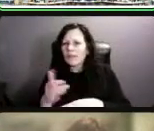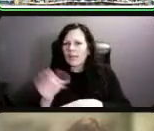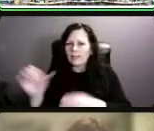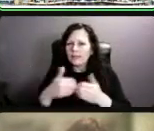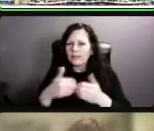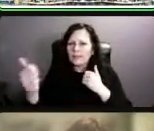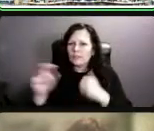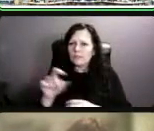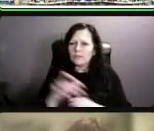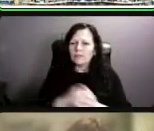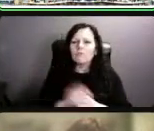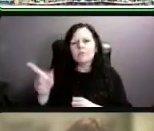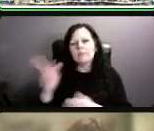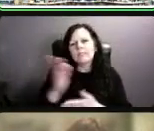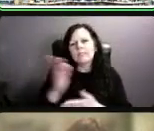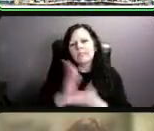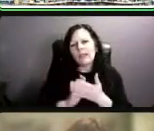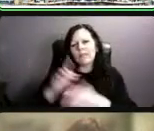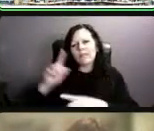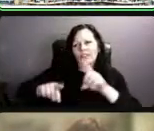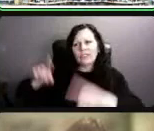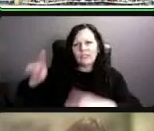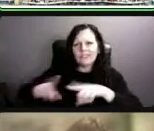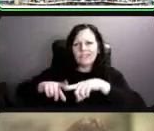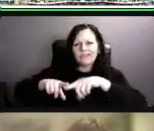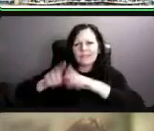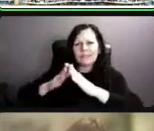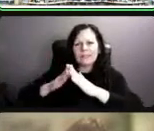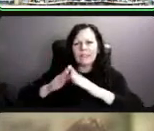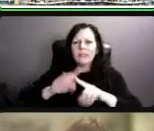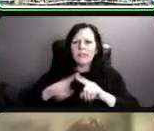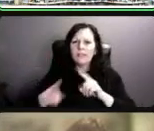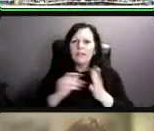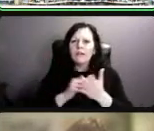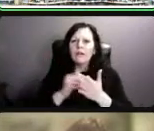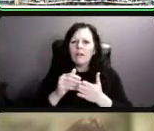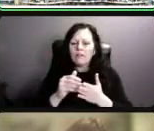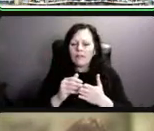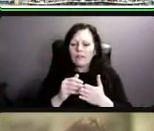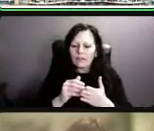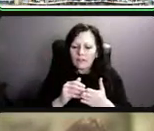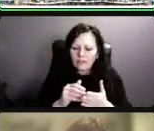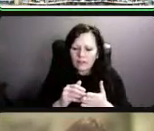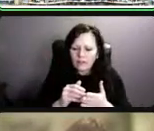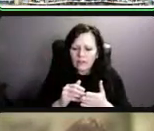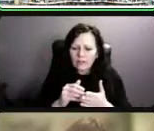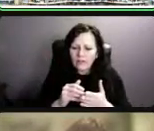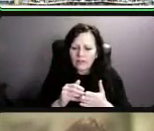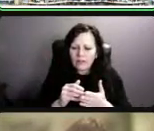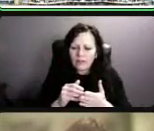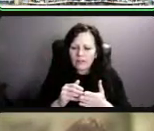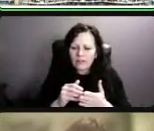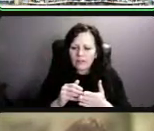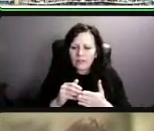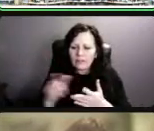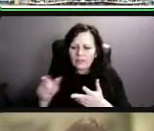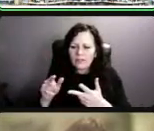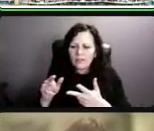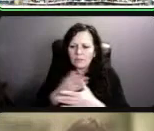DO THEY NEED TO SEE GREATER DISTINCTIONS DEPENDING ON